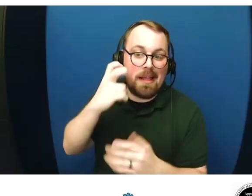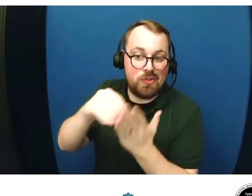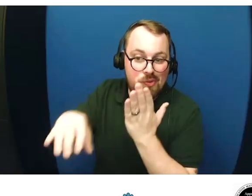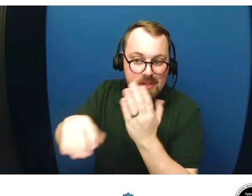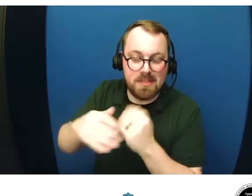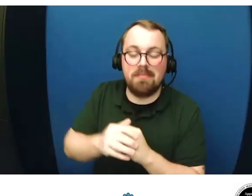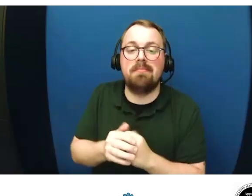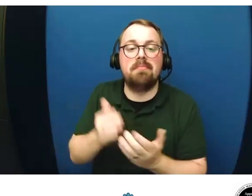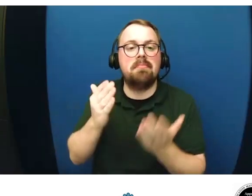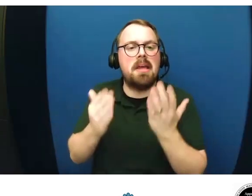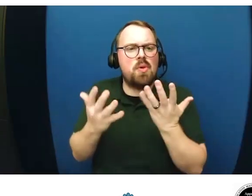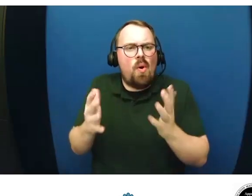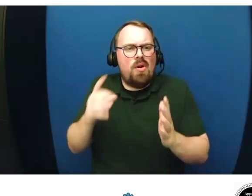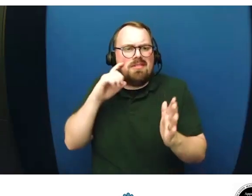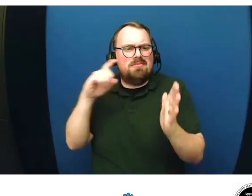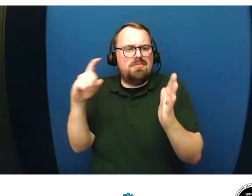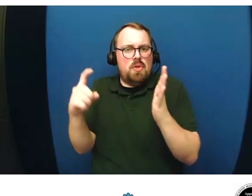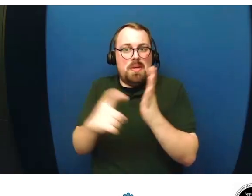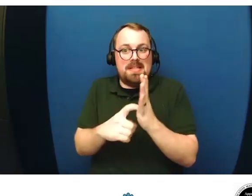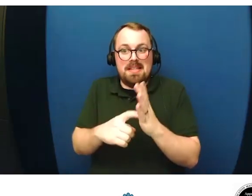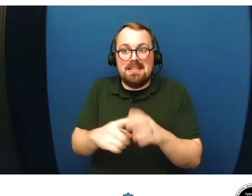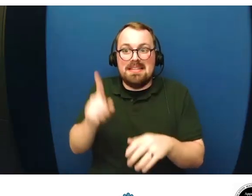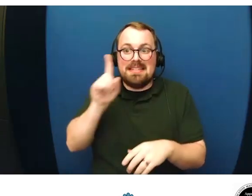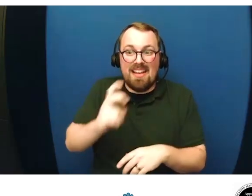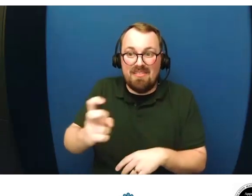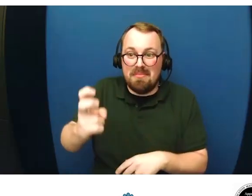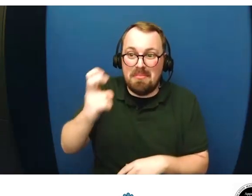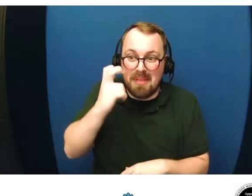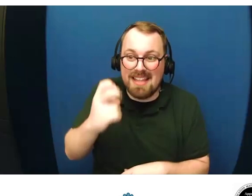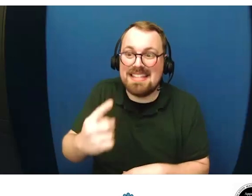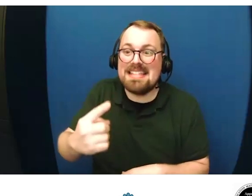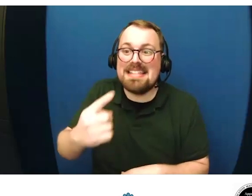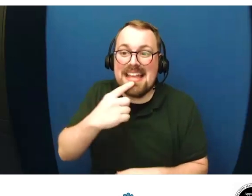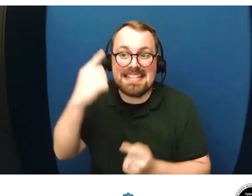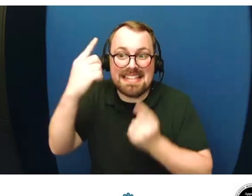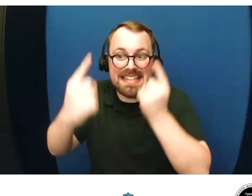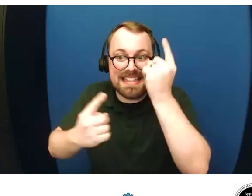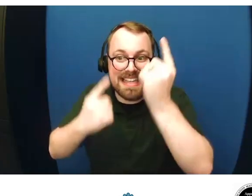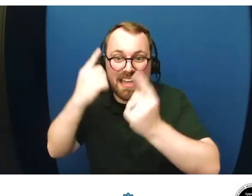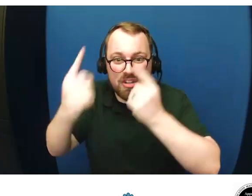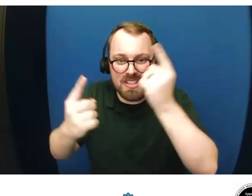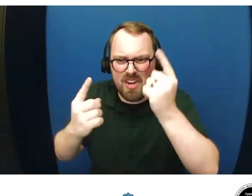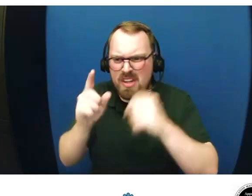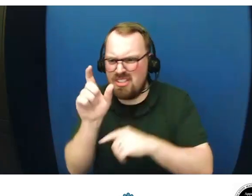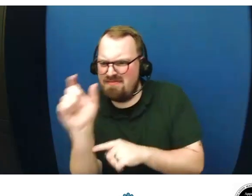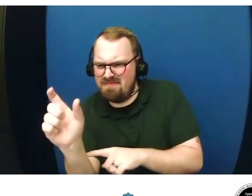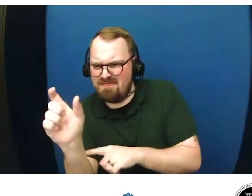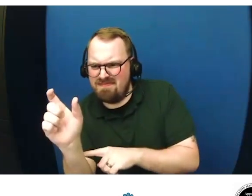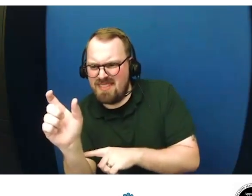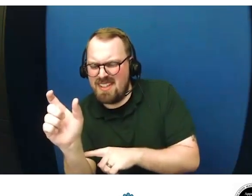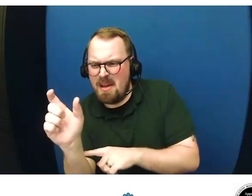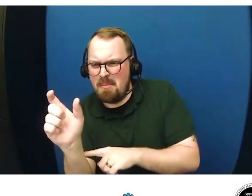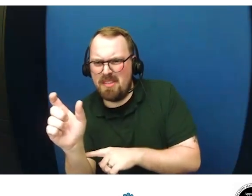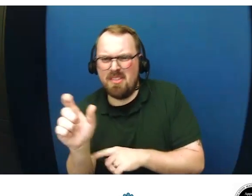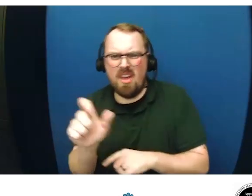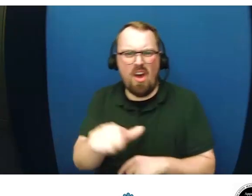And you might notice that the one for Deafblind is the only one that says "considerations" after it, and there's a reason for that.